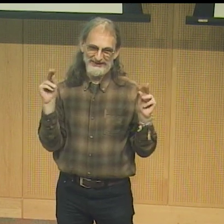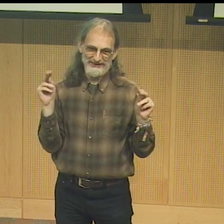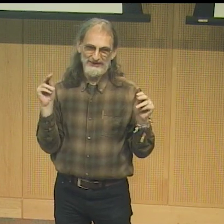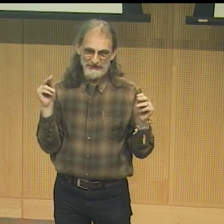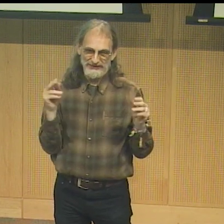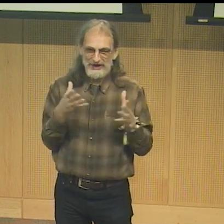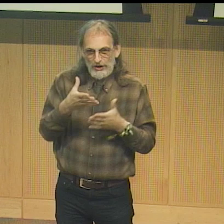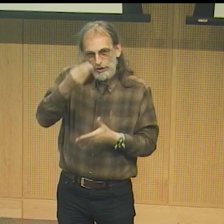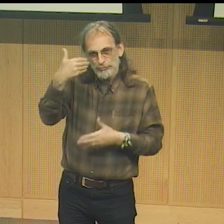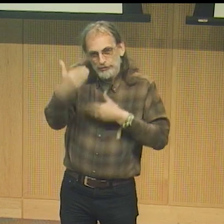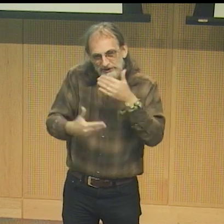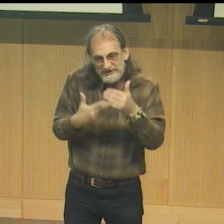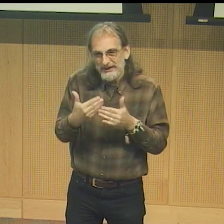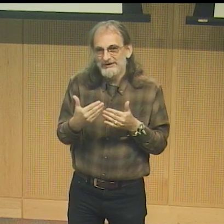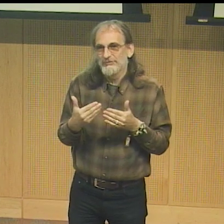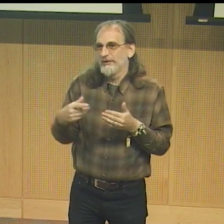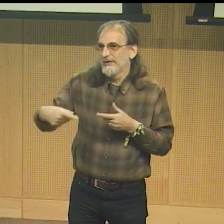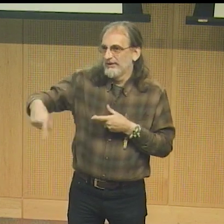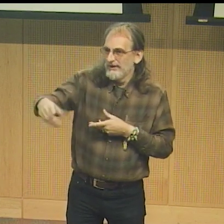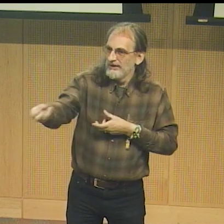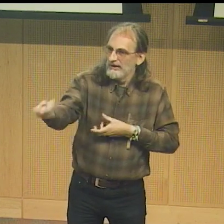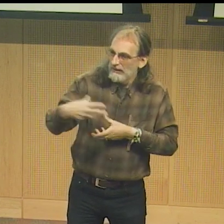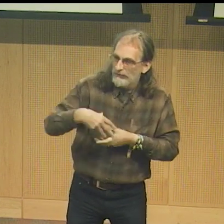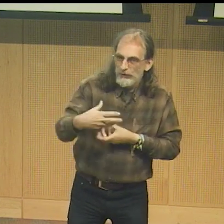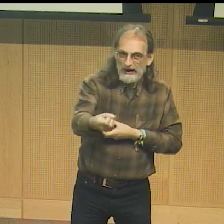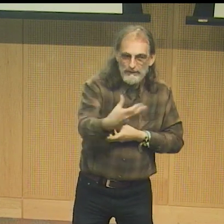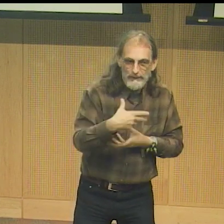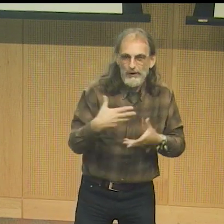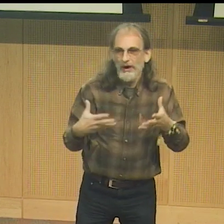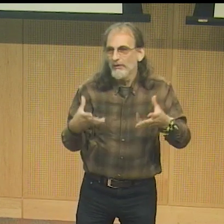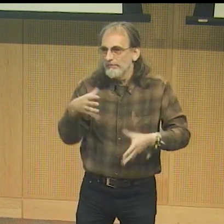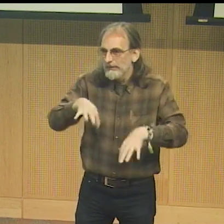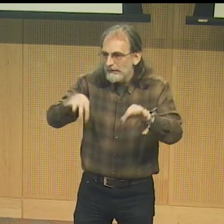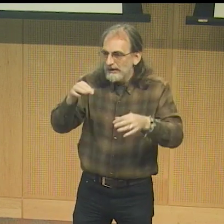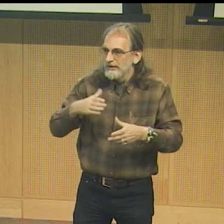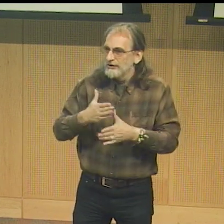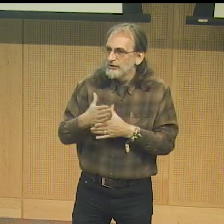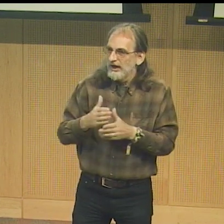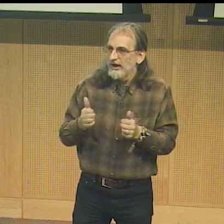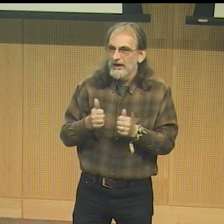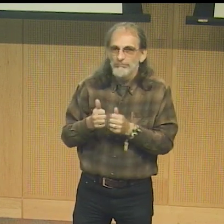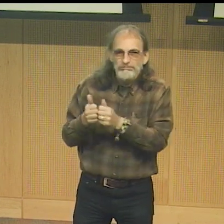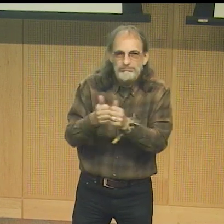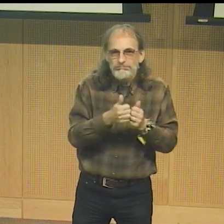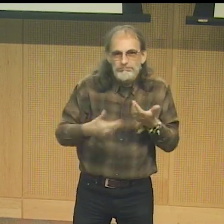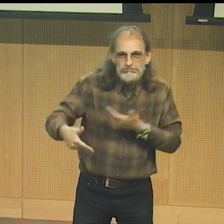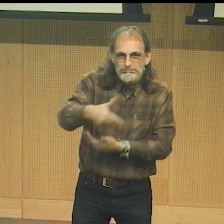all of the answers. It's a learning process for myself. All of you contribute in your own unique ways.